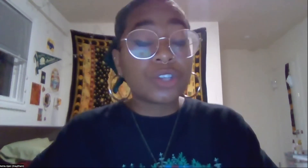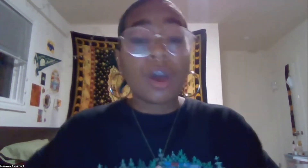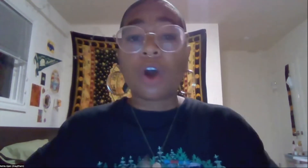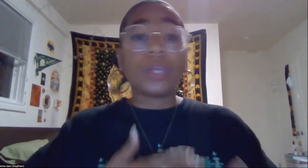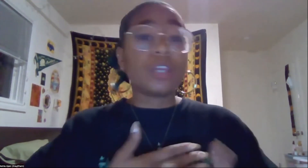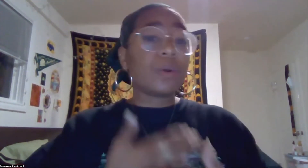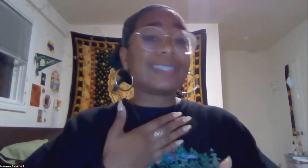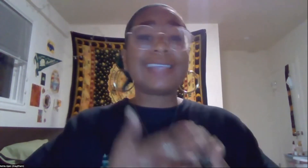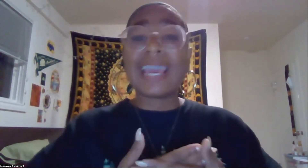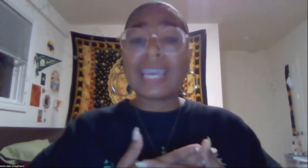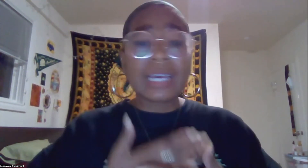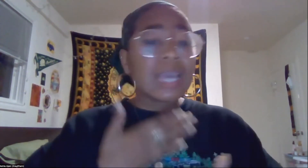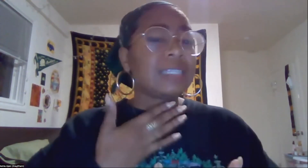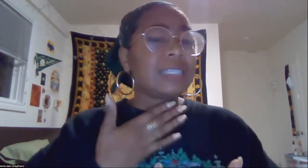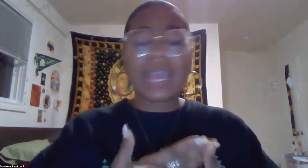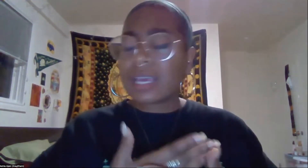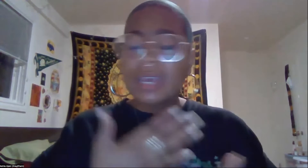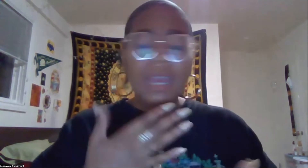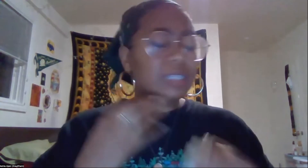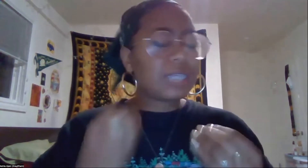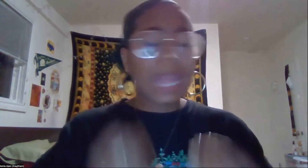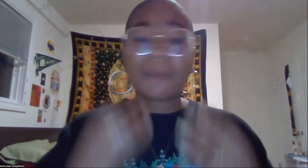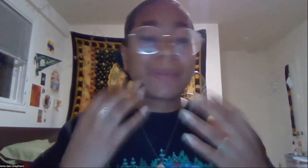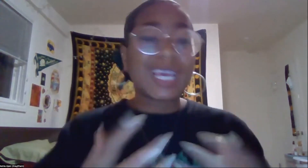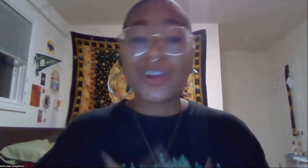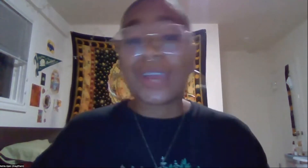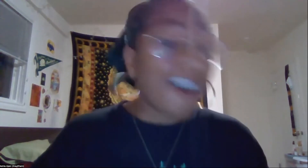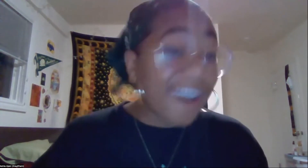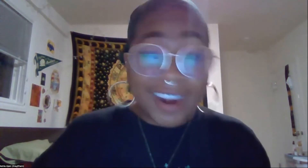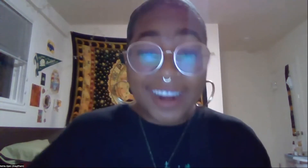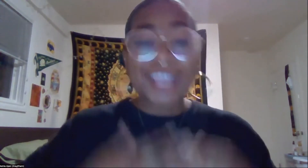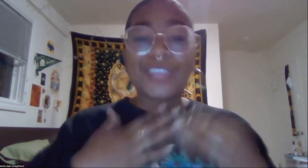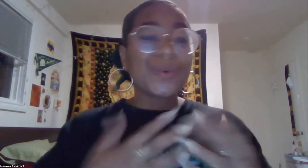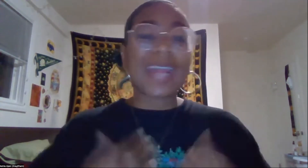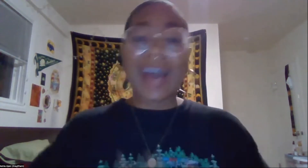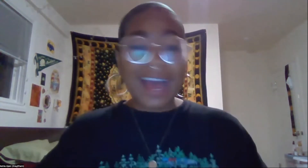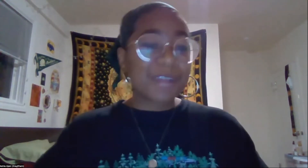All we know is take is take is take But here we are! You and I,